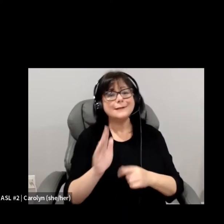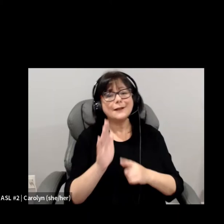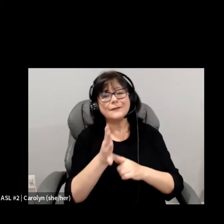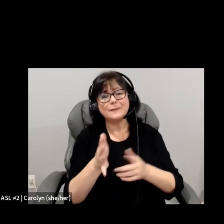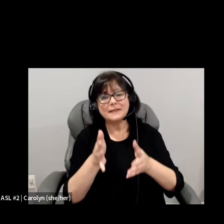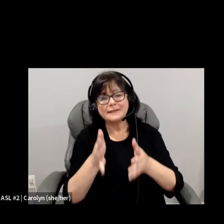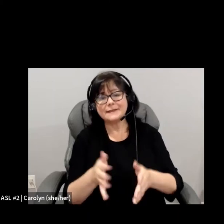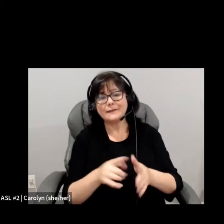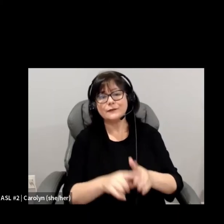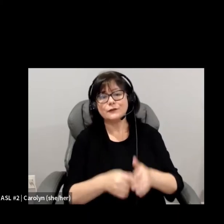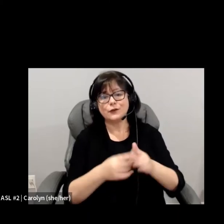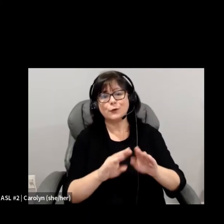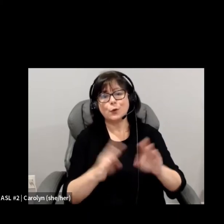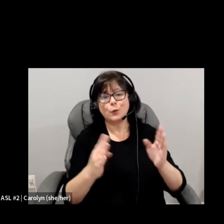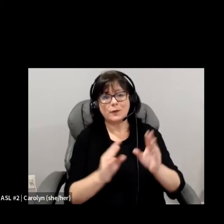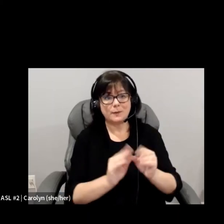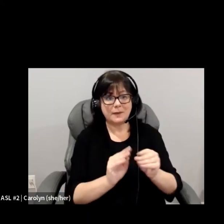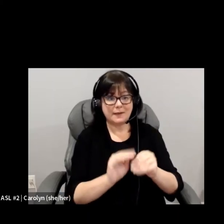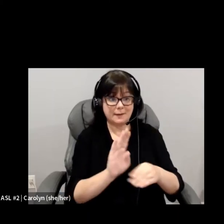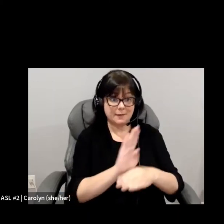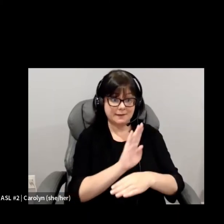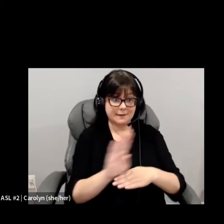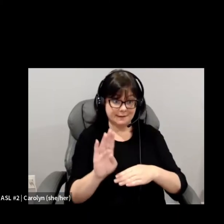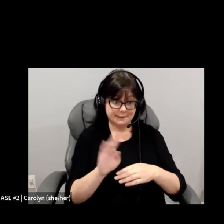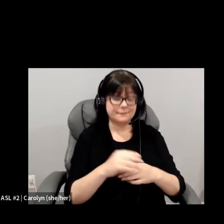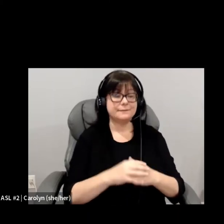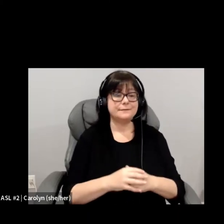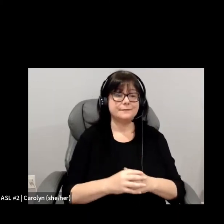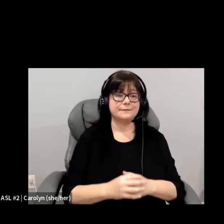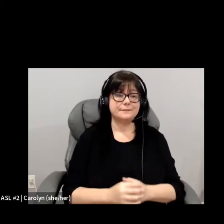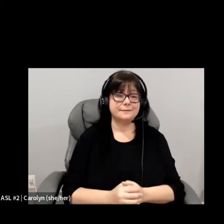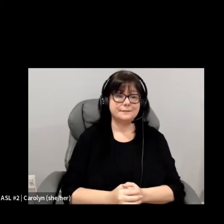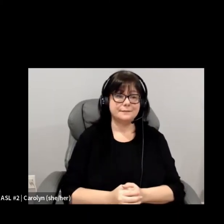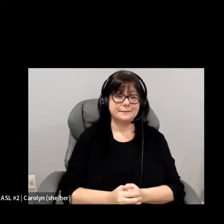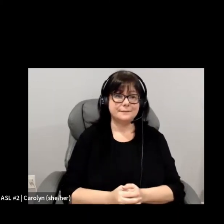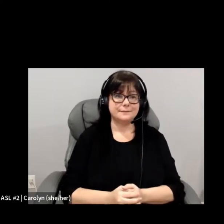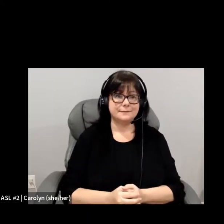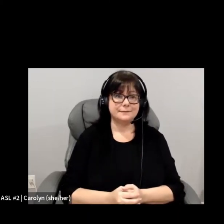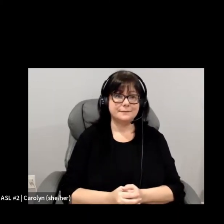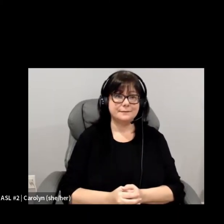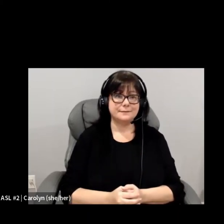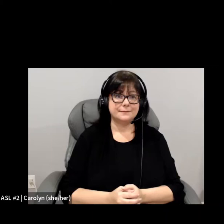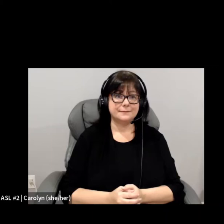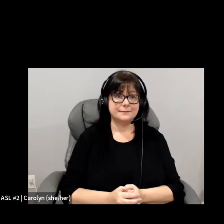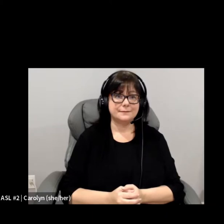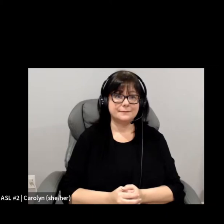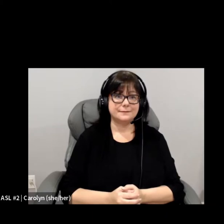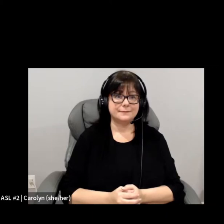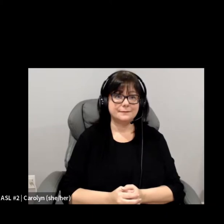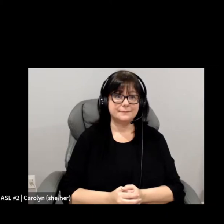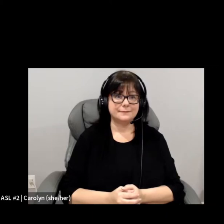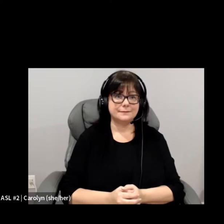AND THEN WE'LL HEAD INTO THE BUSINESS PART OF THE EVENING.